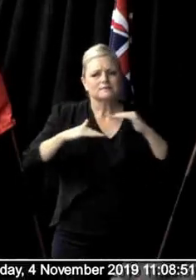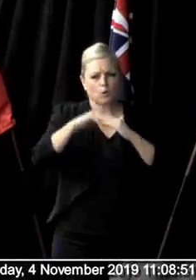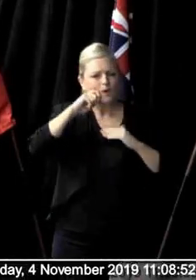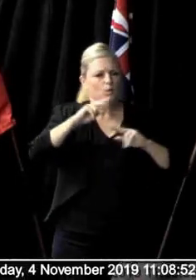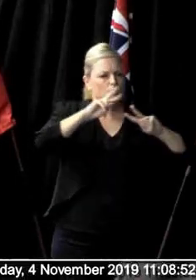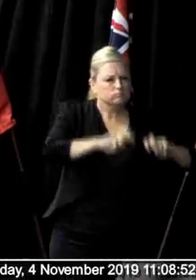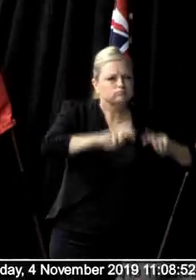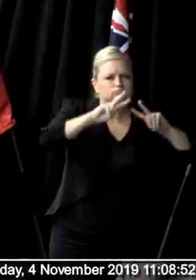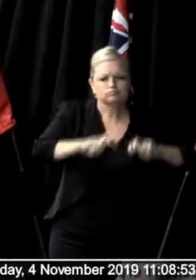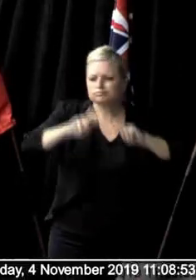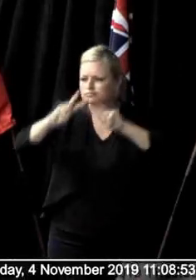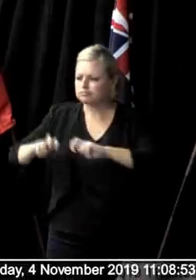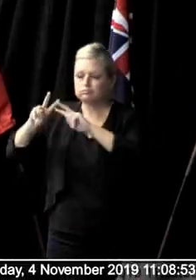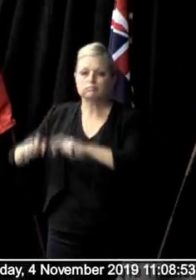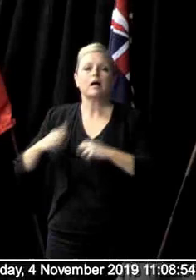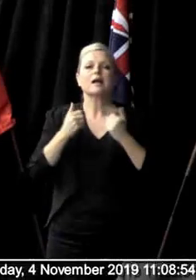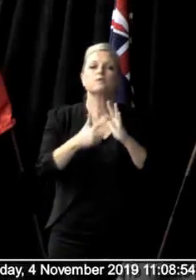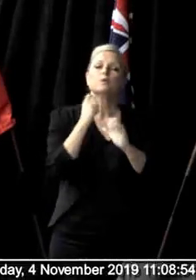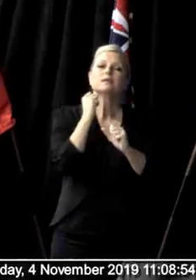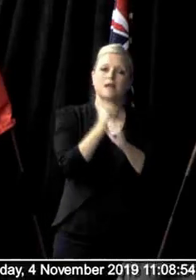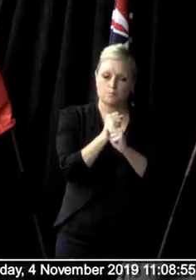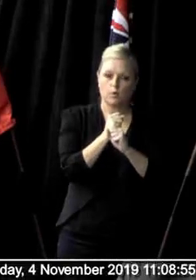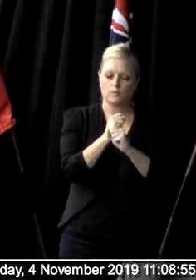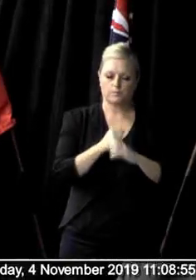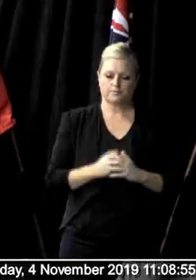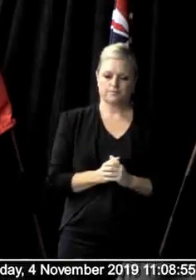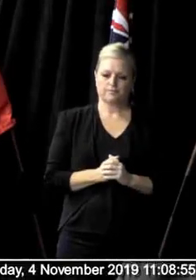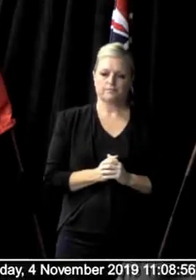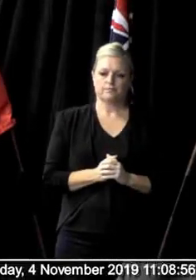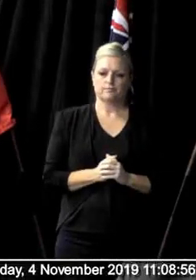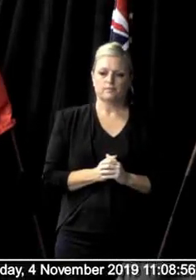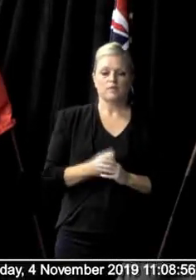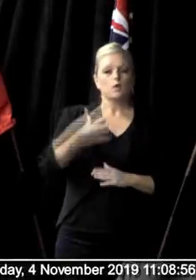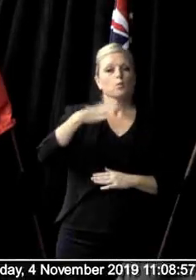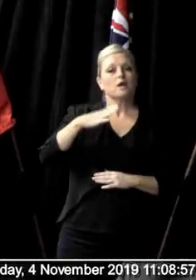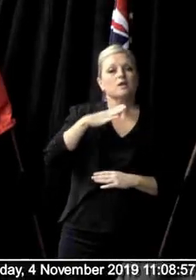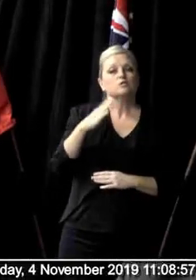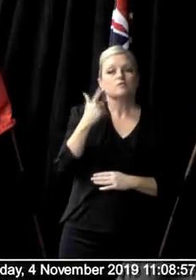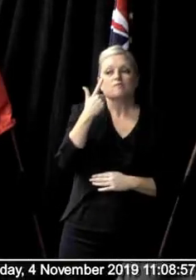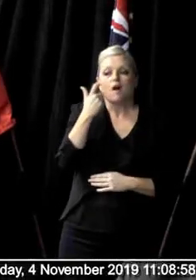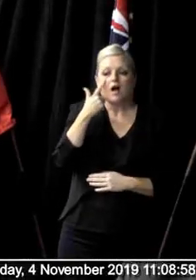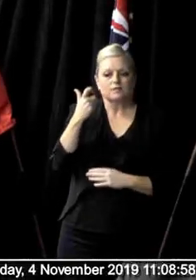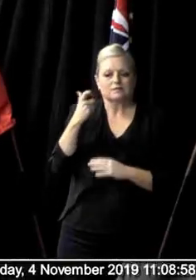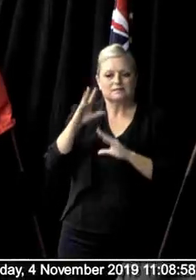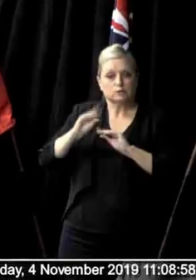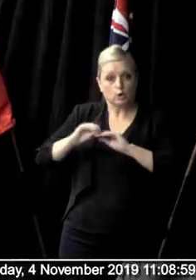For example, the additional considerations to be taken into account where finding solutions where disability is combined with low